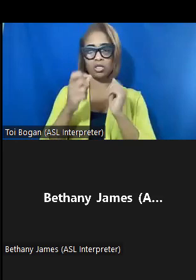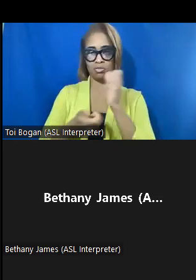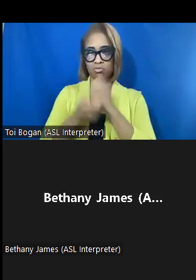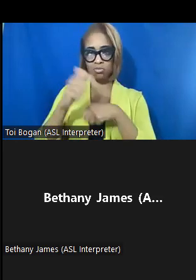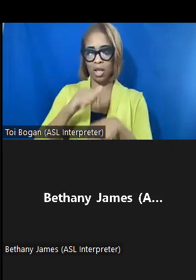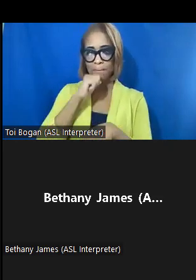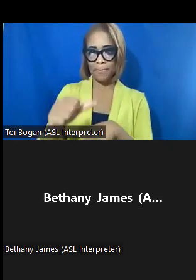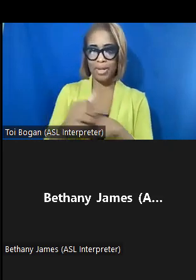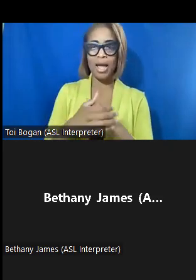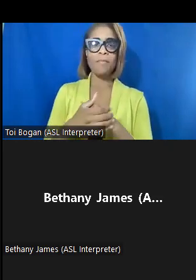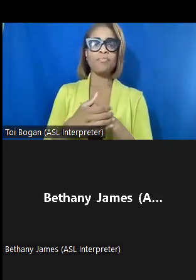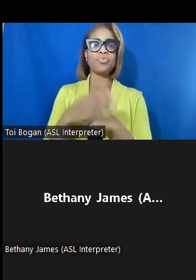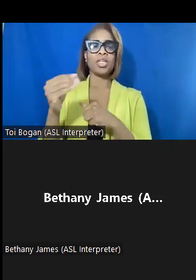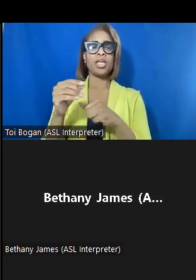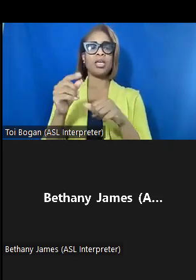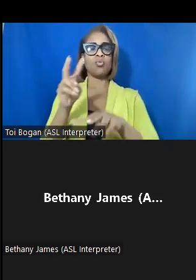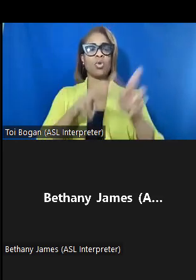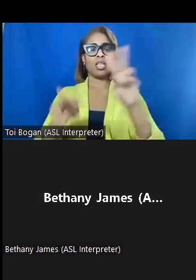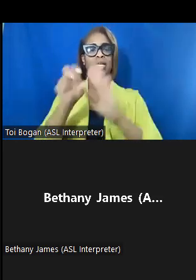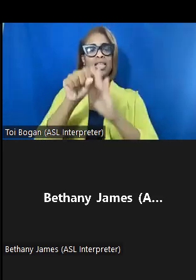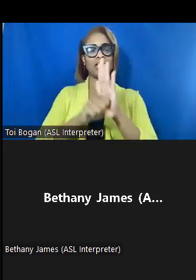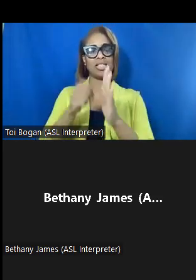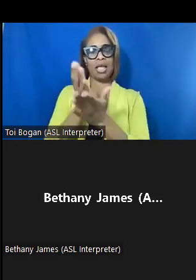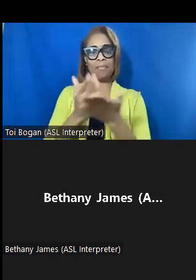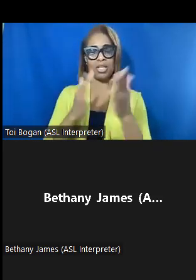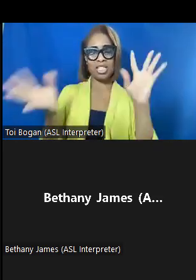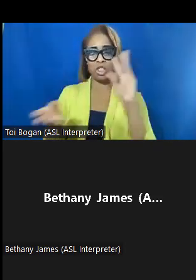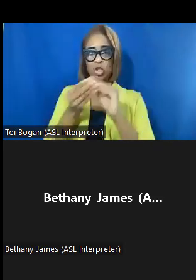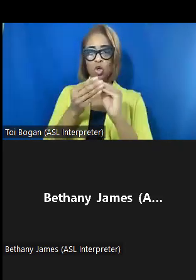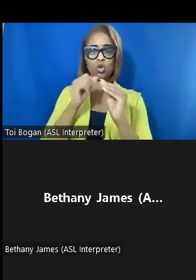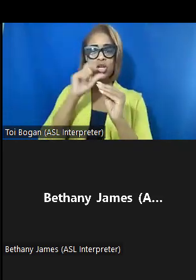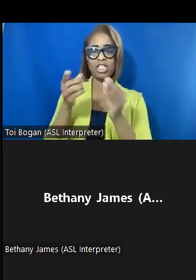And we look at the state's budget in total, not just the particular department to see.